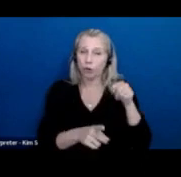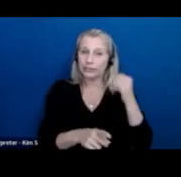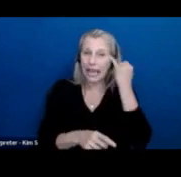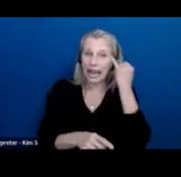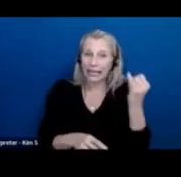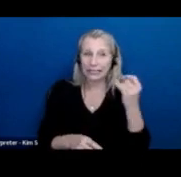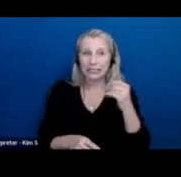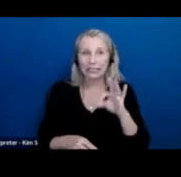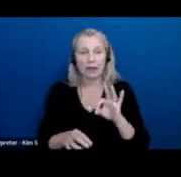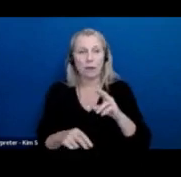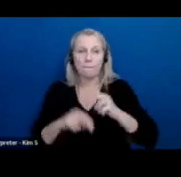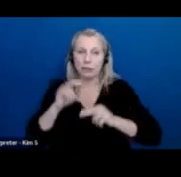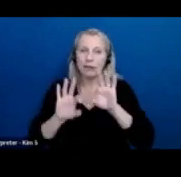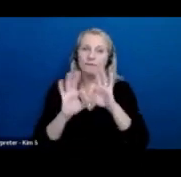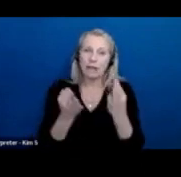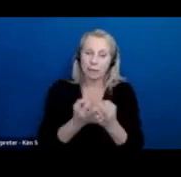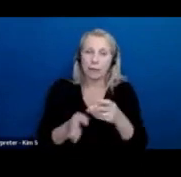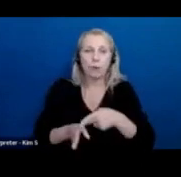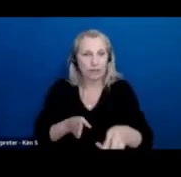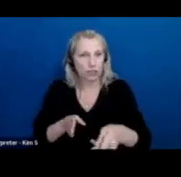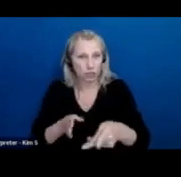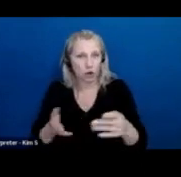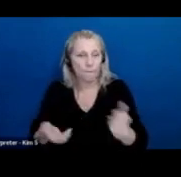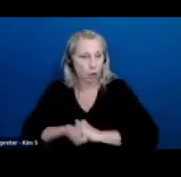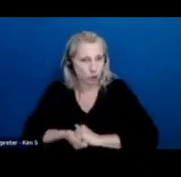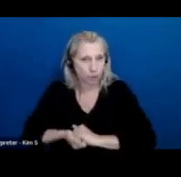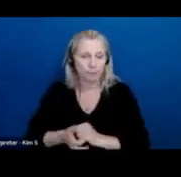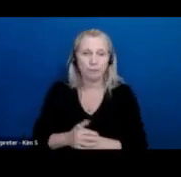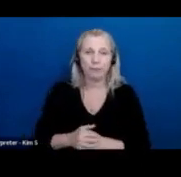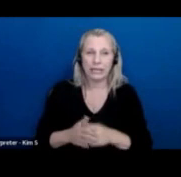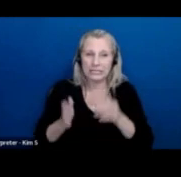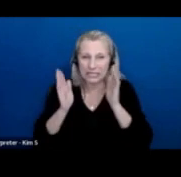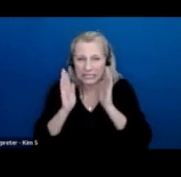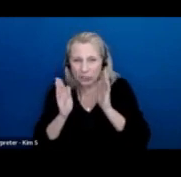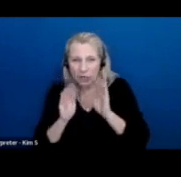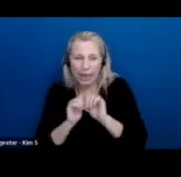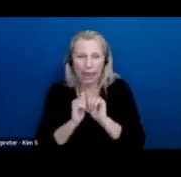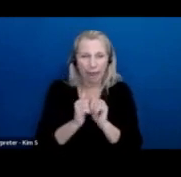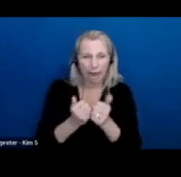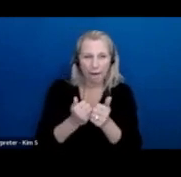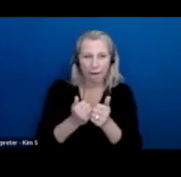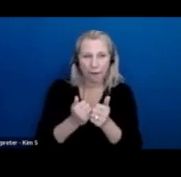building family professional partnerships, is attention to how responsibilities in planning